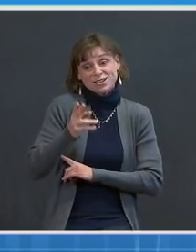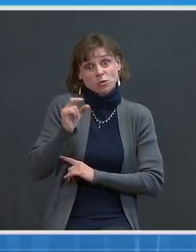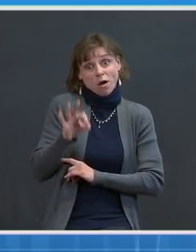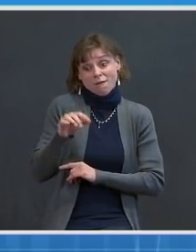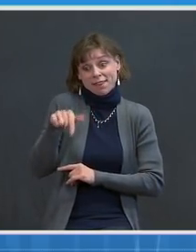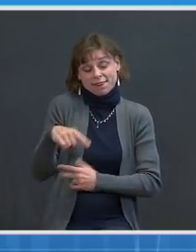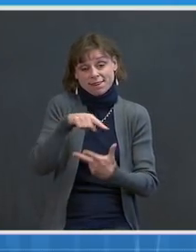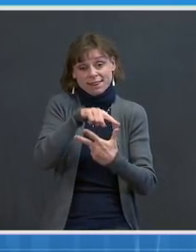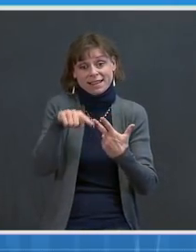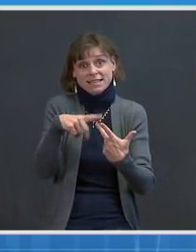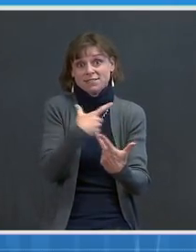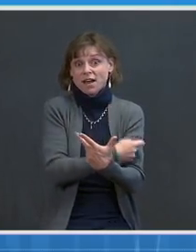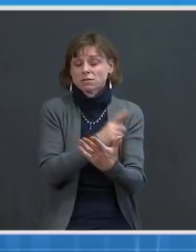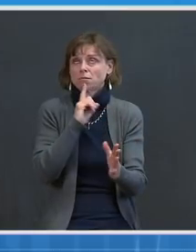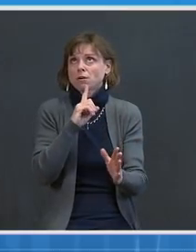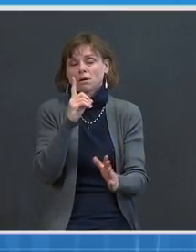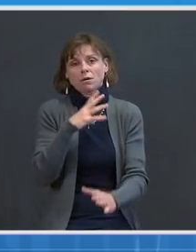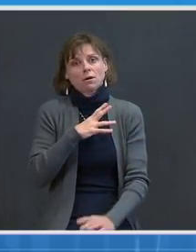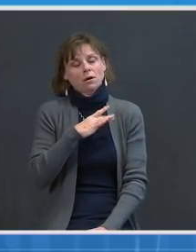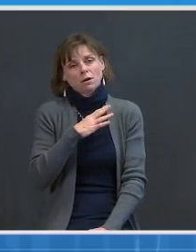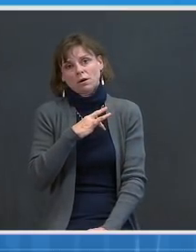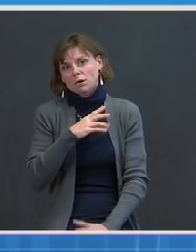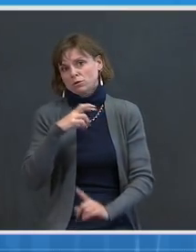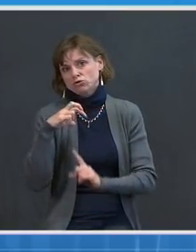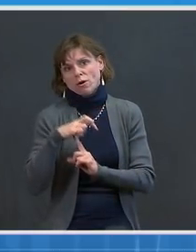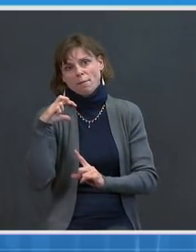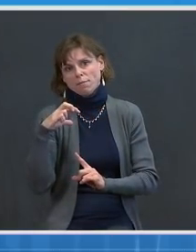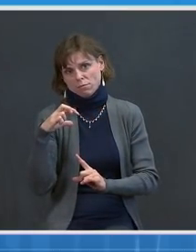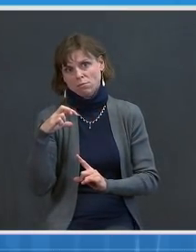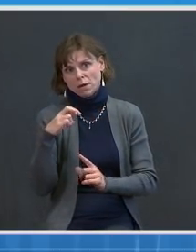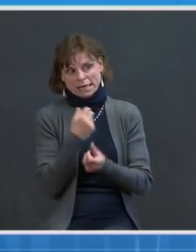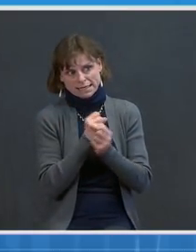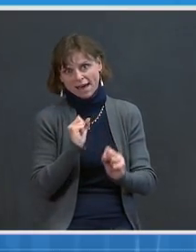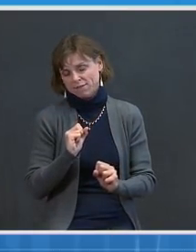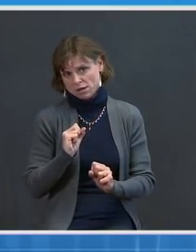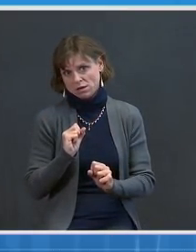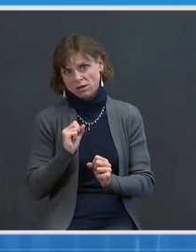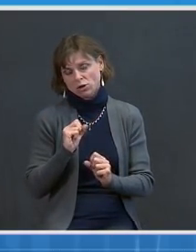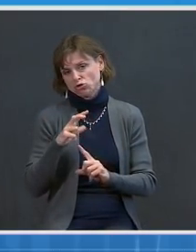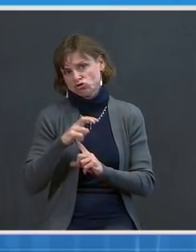from a safety and efficacy standpoint, that simply making sure people have access to correct information